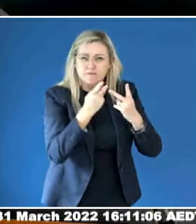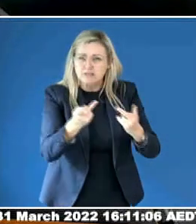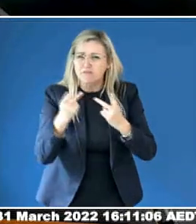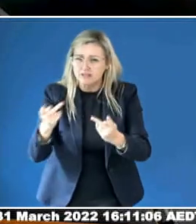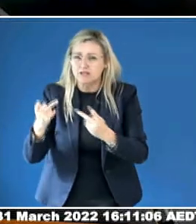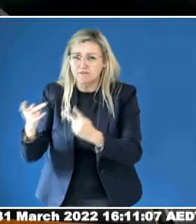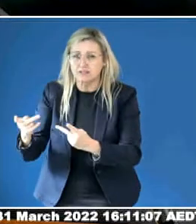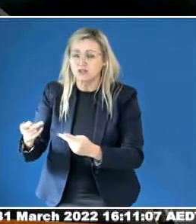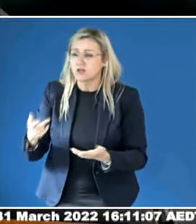process almost broke me.